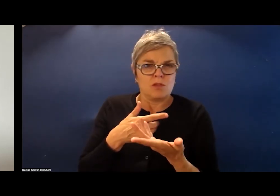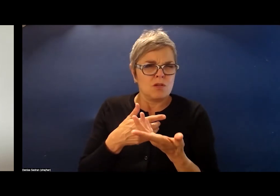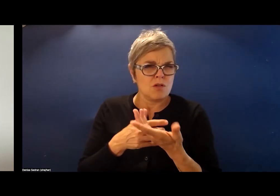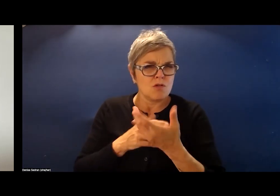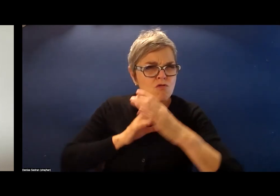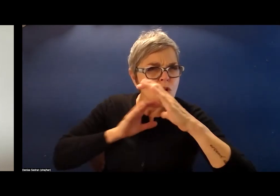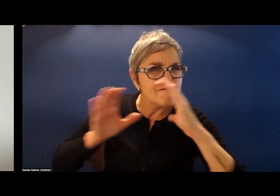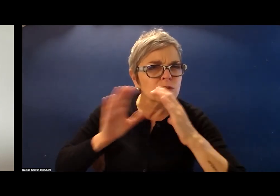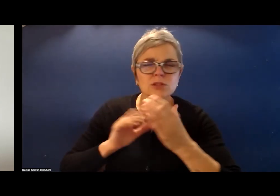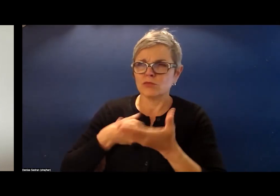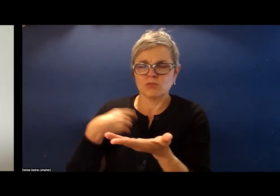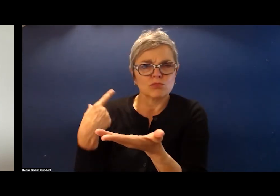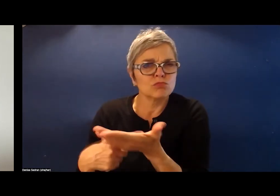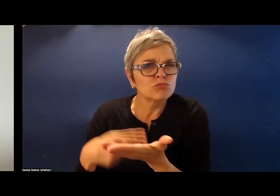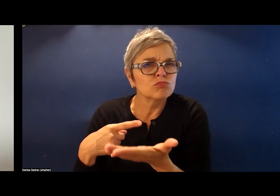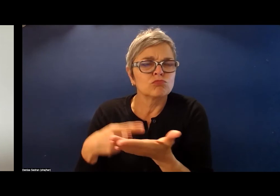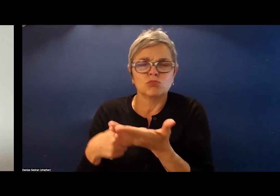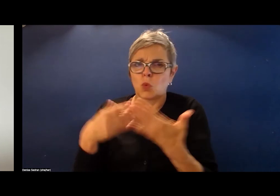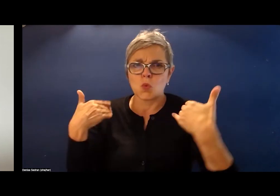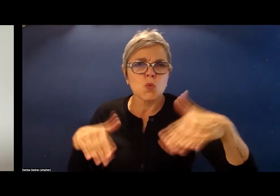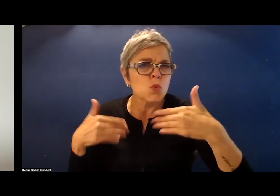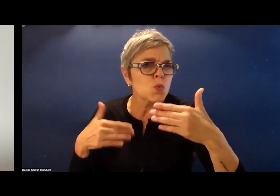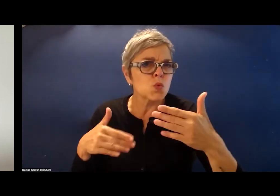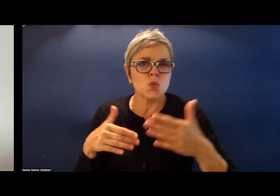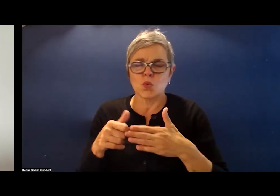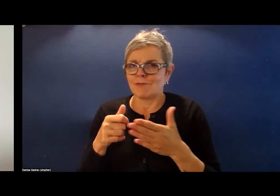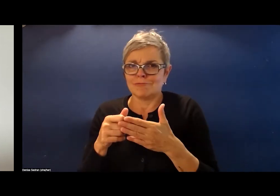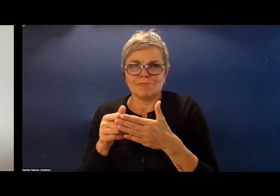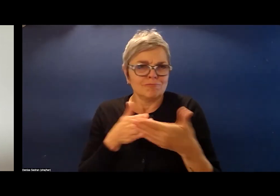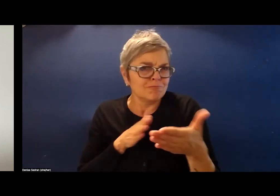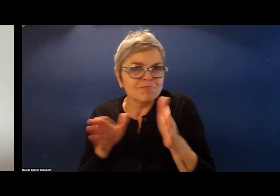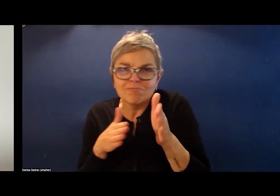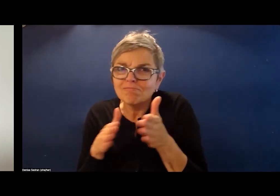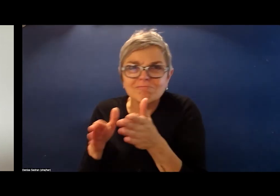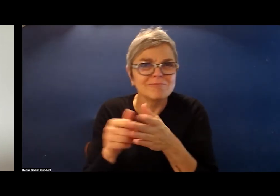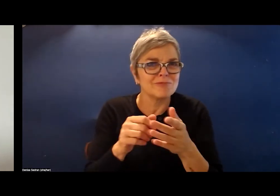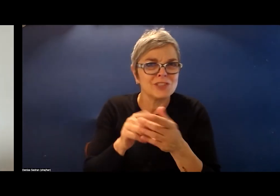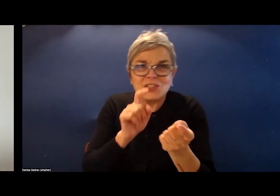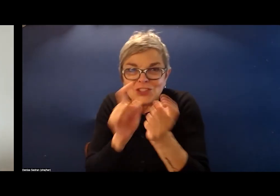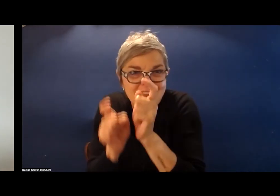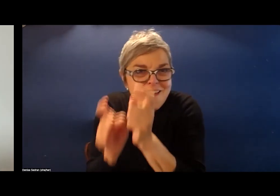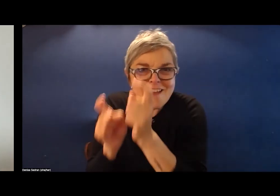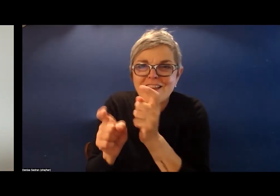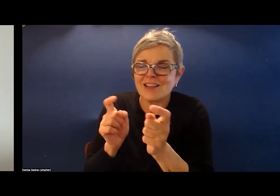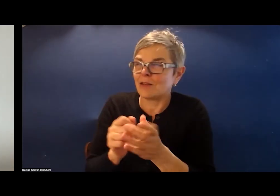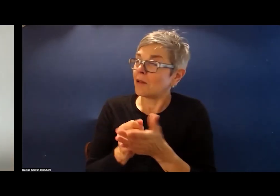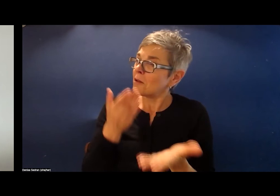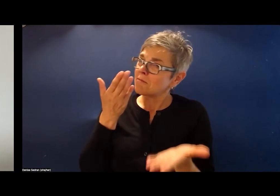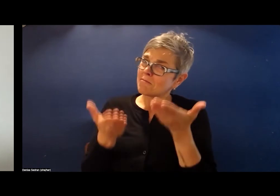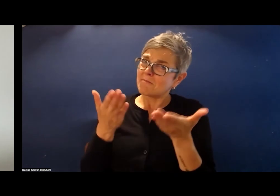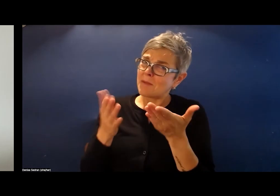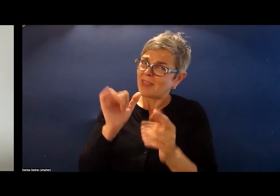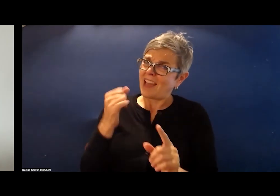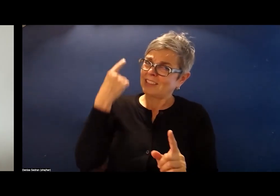And maybe there's something there for us to consider about how to further connect what's happening in the Zoom